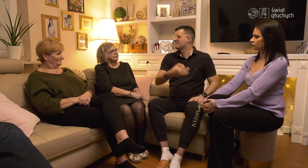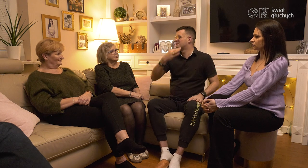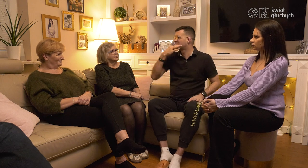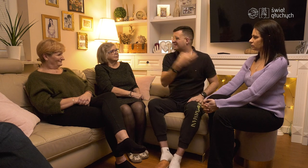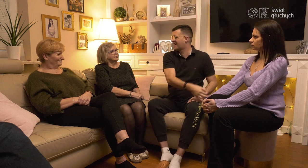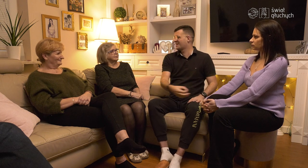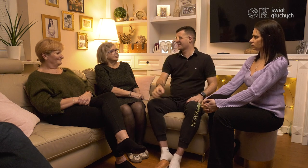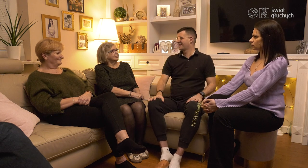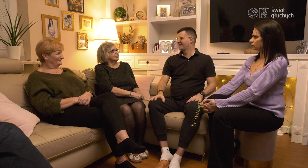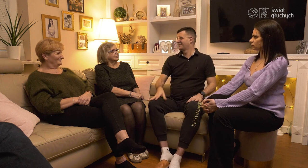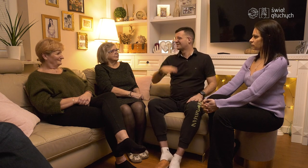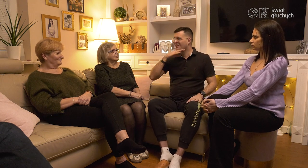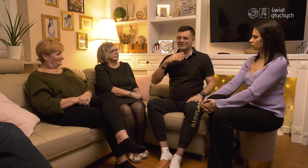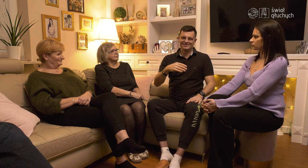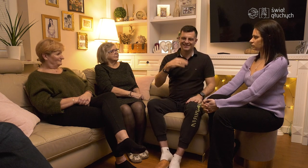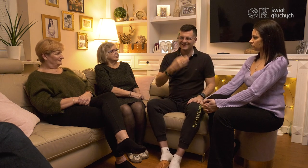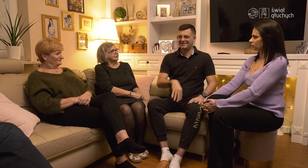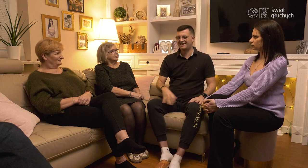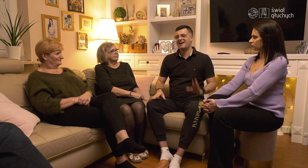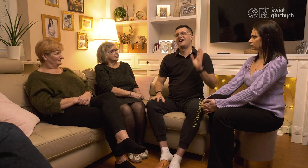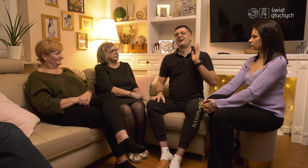Every time the doctors Encourage for insert of a cochlear implant.